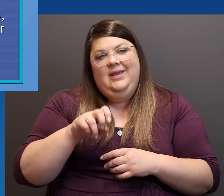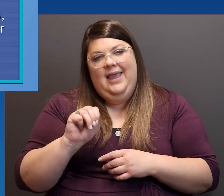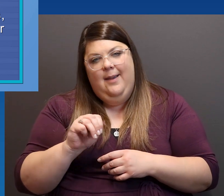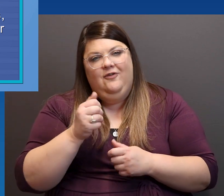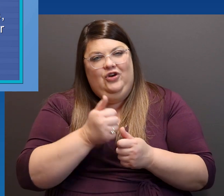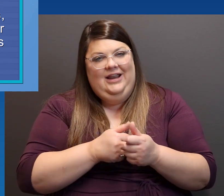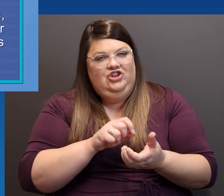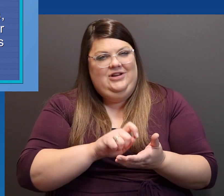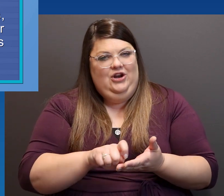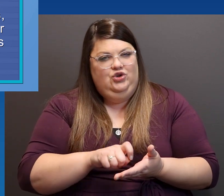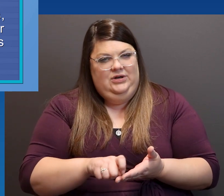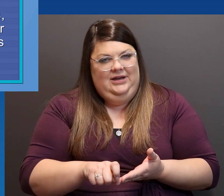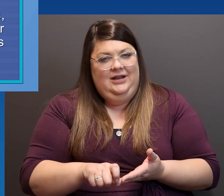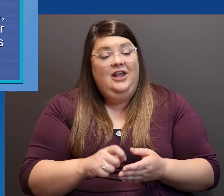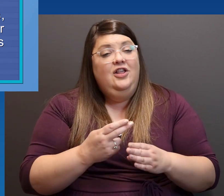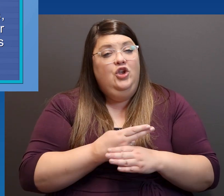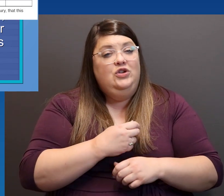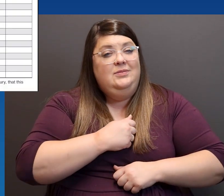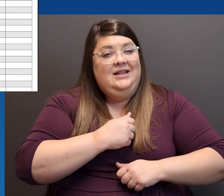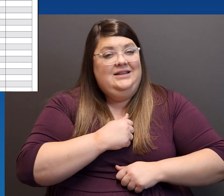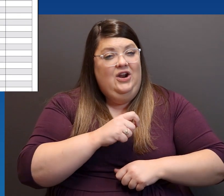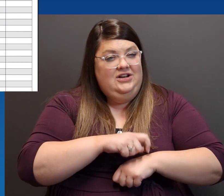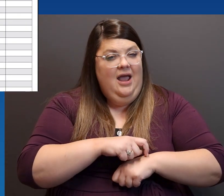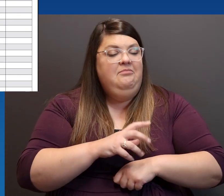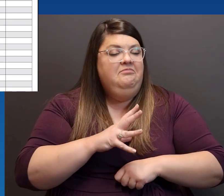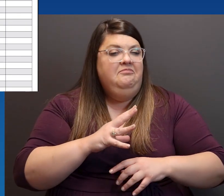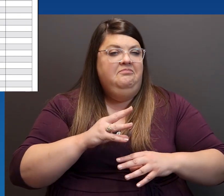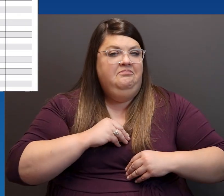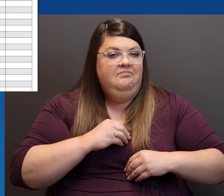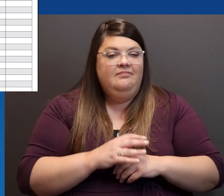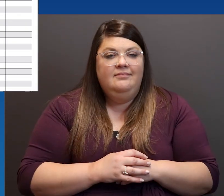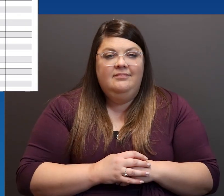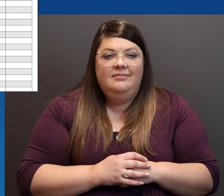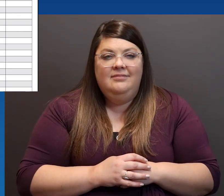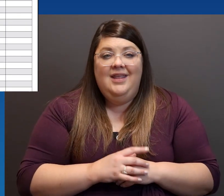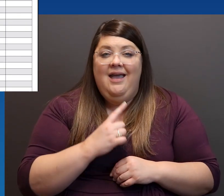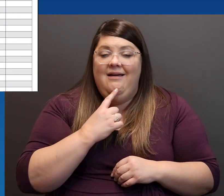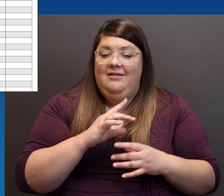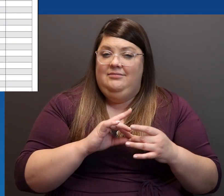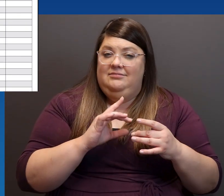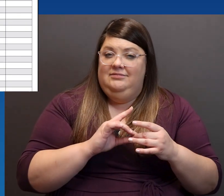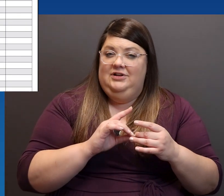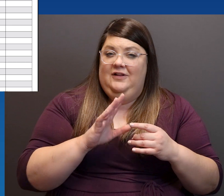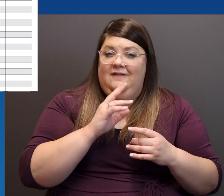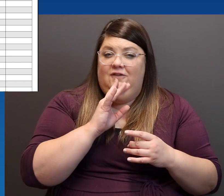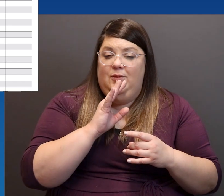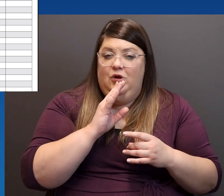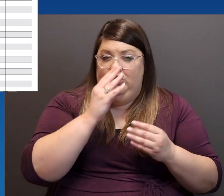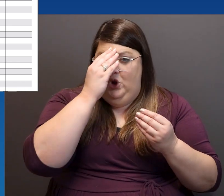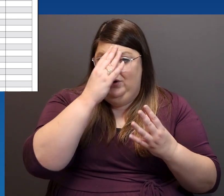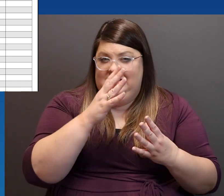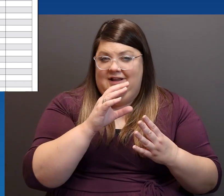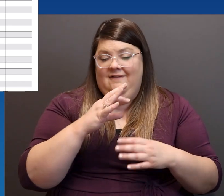The use of military time is acceptable. As mentioned in the verbal notices of eligibility form video,